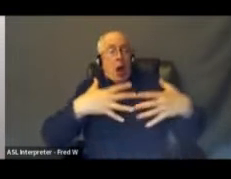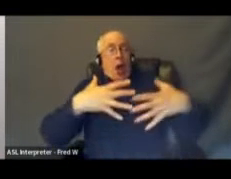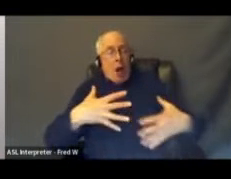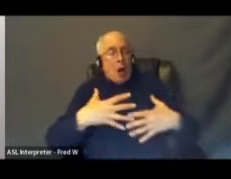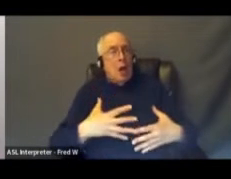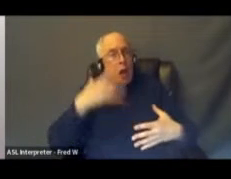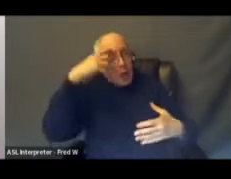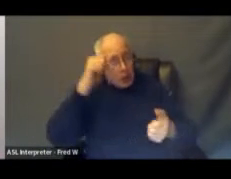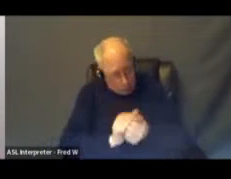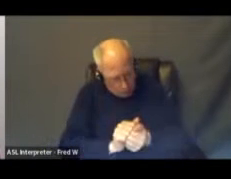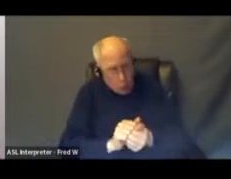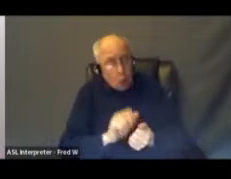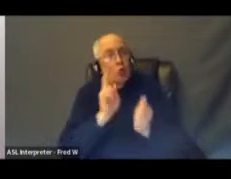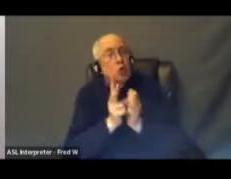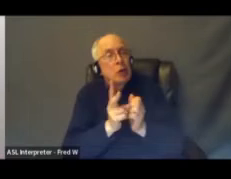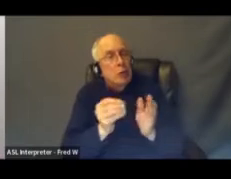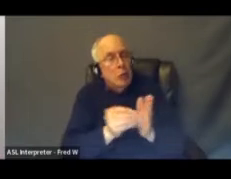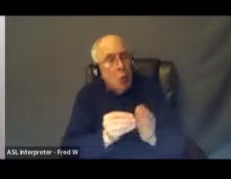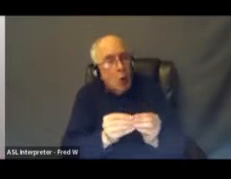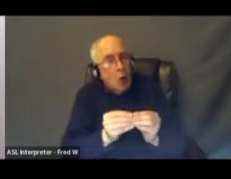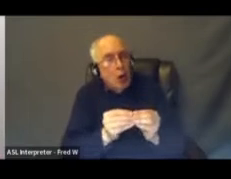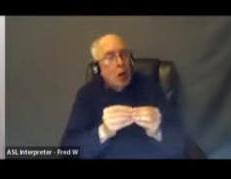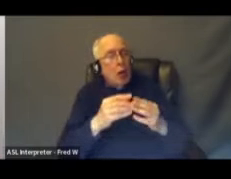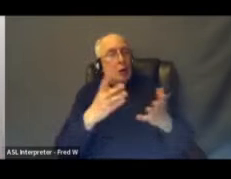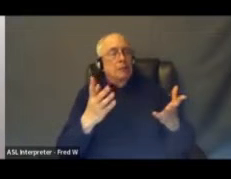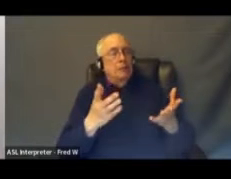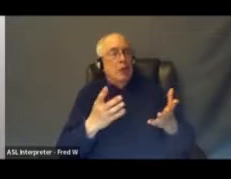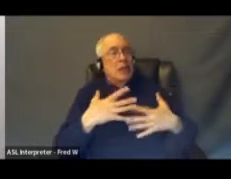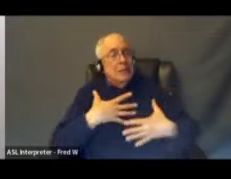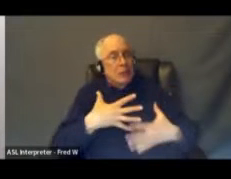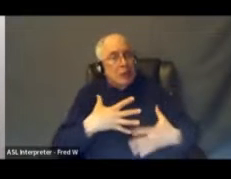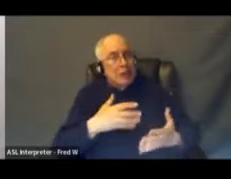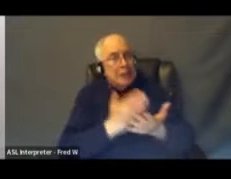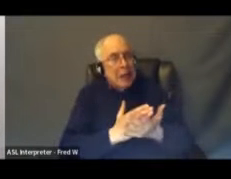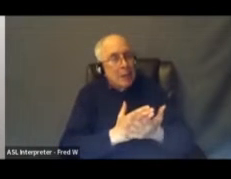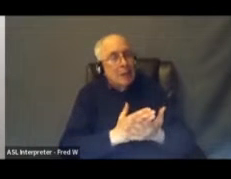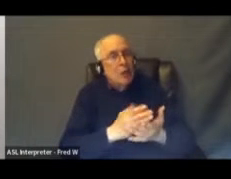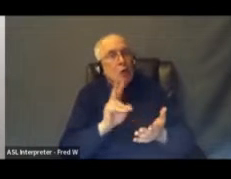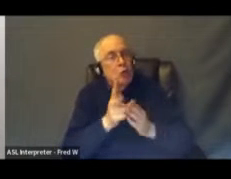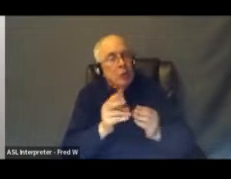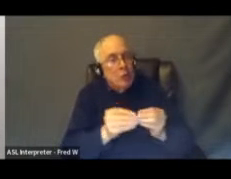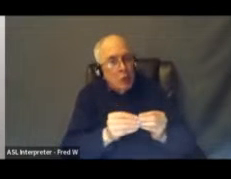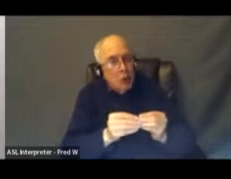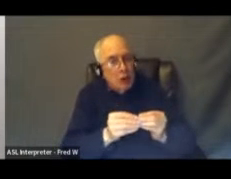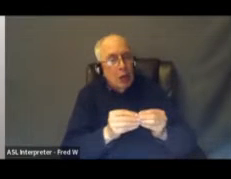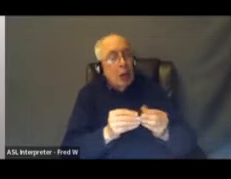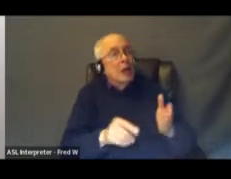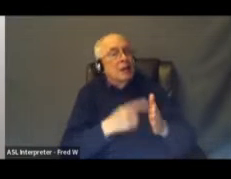also where overdose history with resuscitation comes up. Sometimes survivors don't know what the word resuscitation